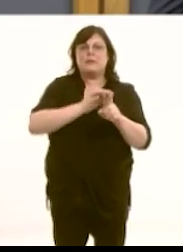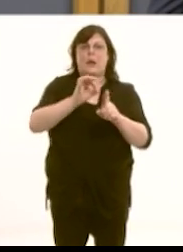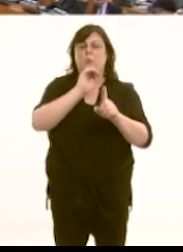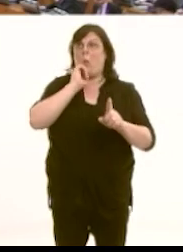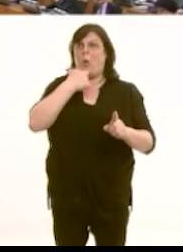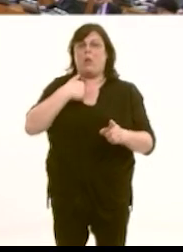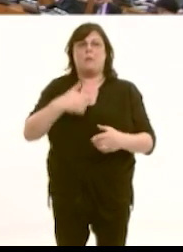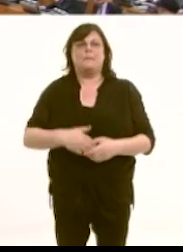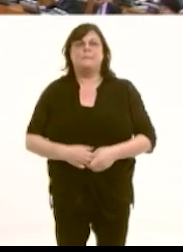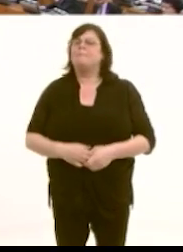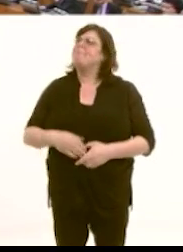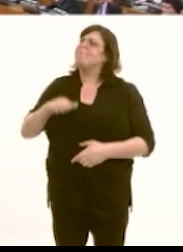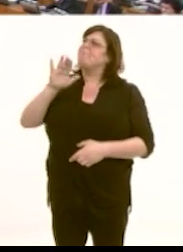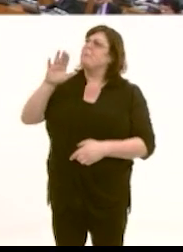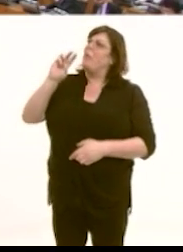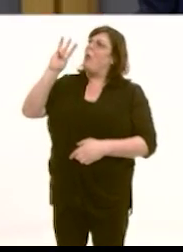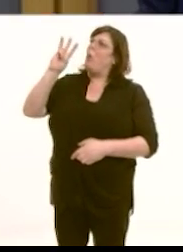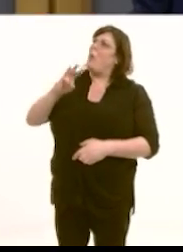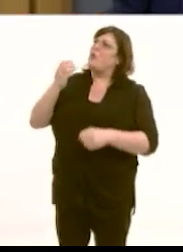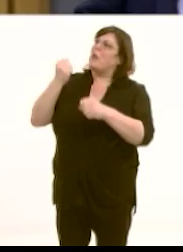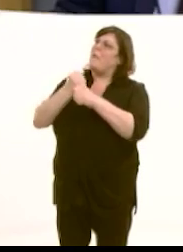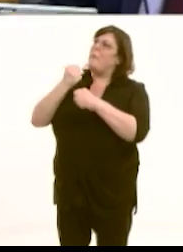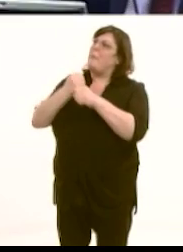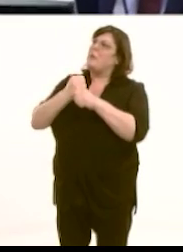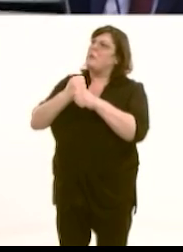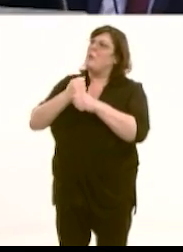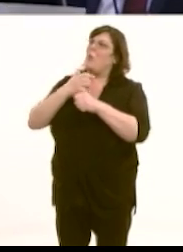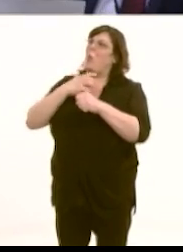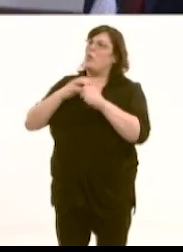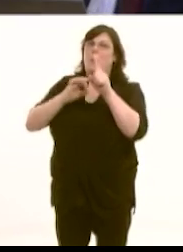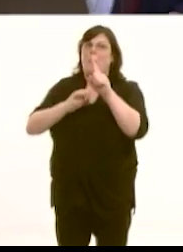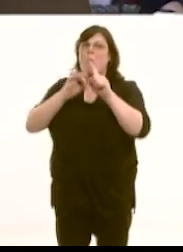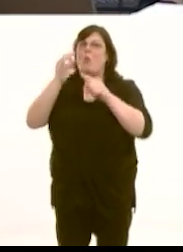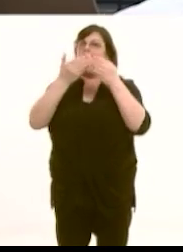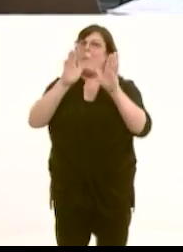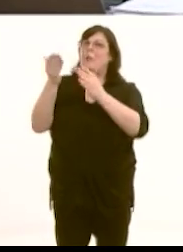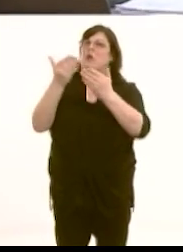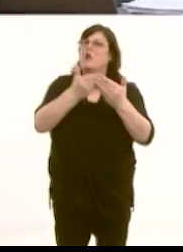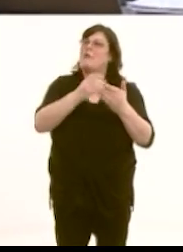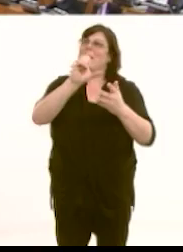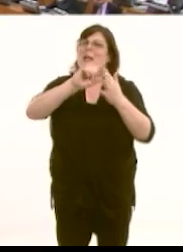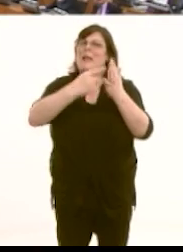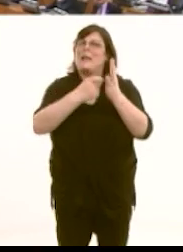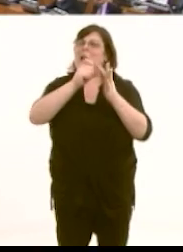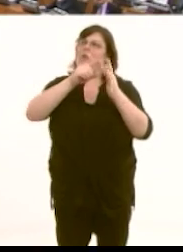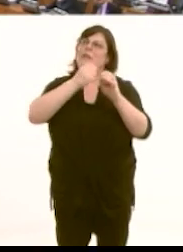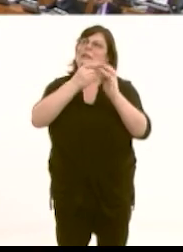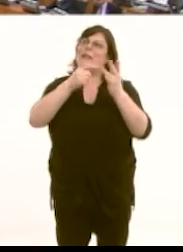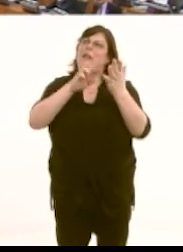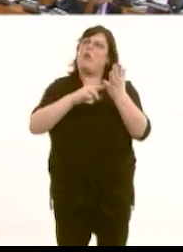What are the Welsh Governmentís priorities for improving public services in Ceredigion? OAQ(4)2758(FM)[W] Carwyn Jones: Well, of course, to ensure that